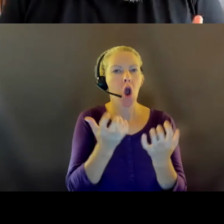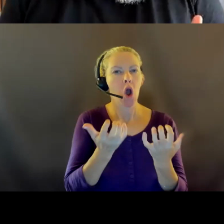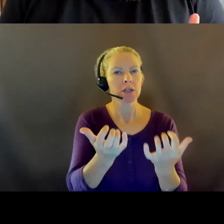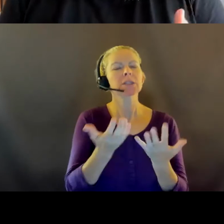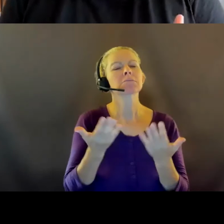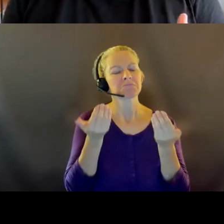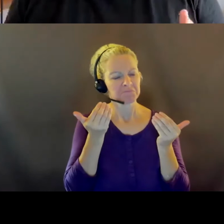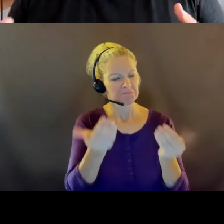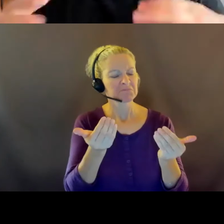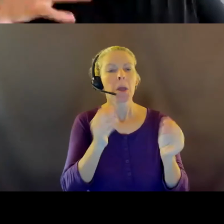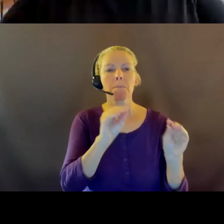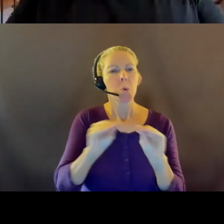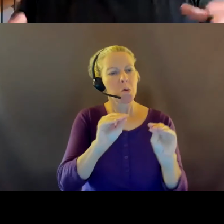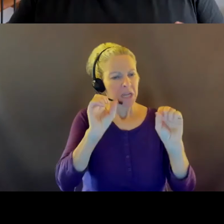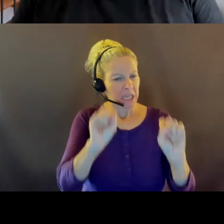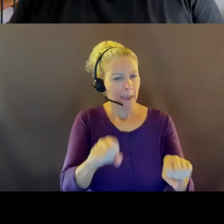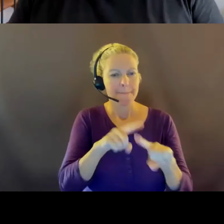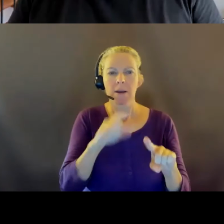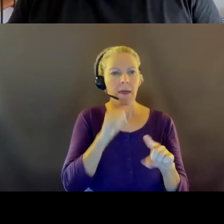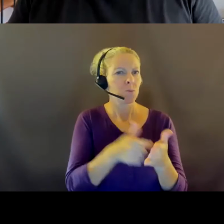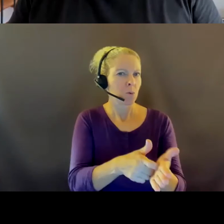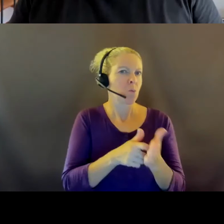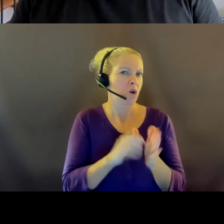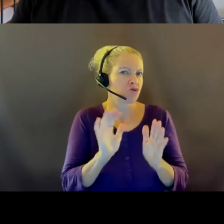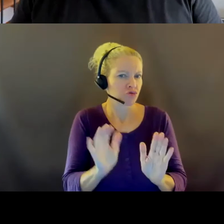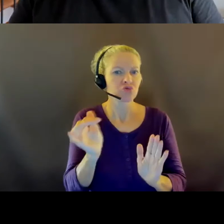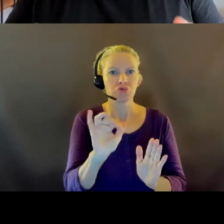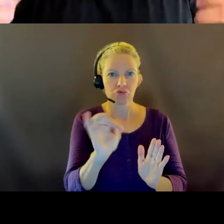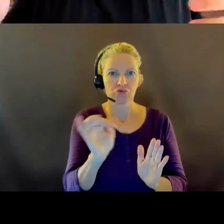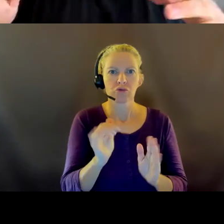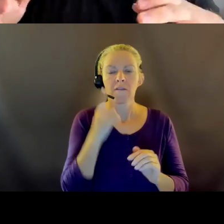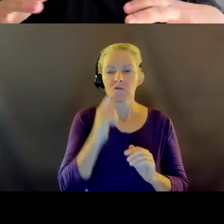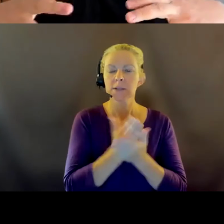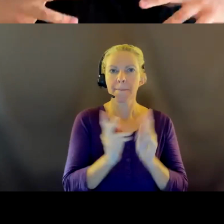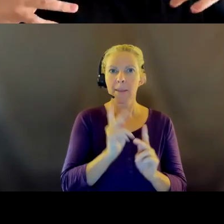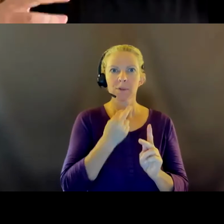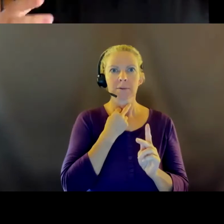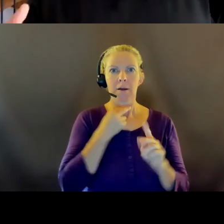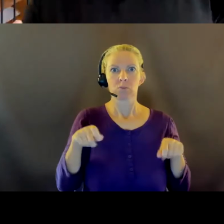that you want or can do.